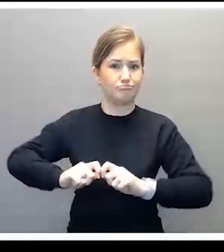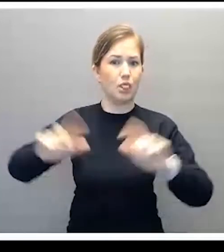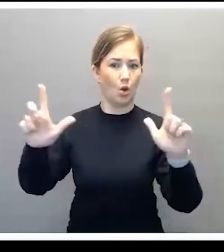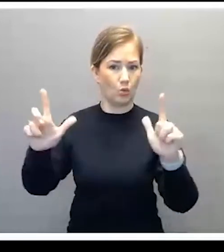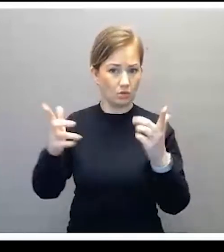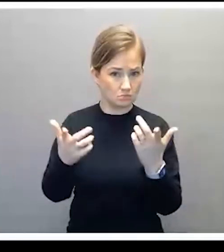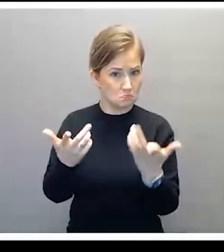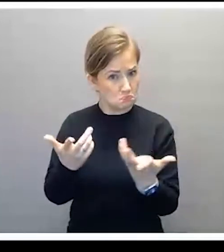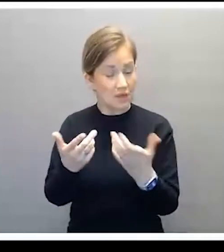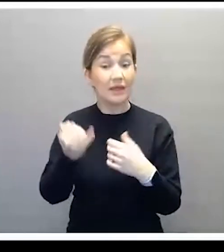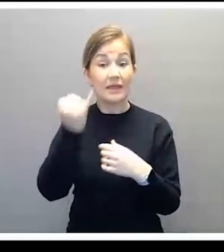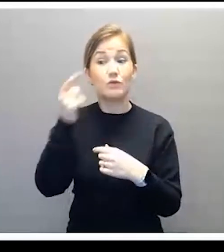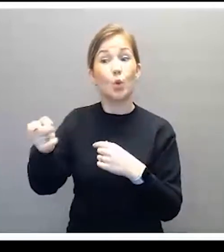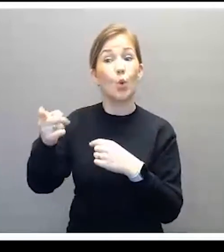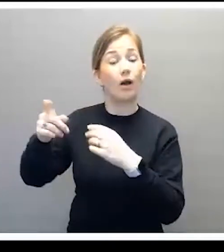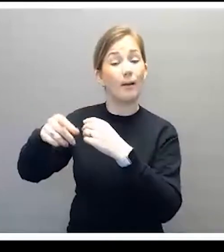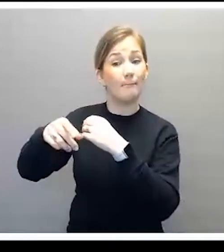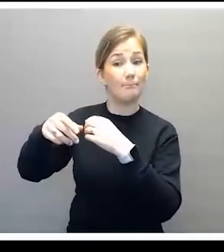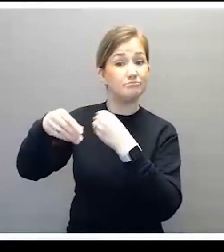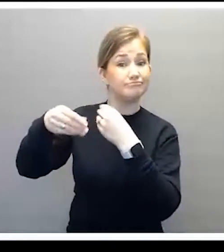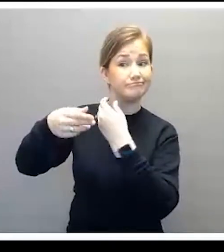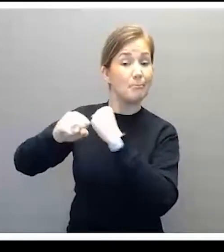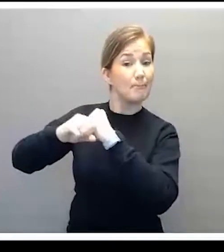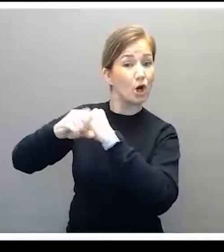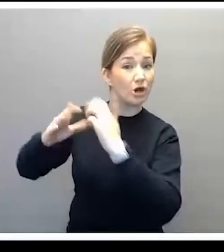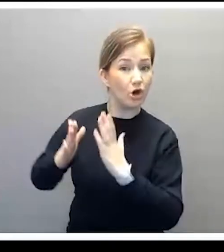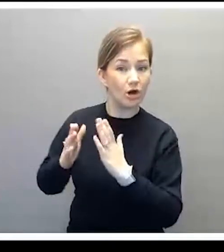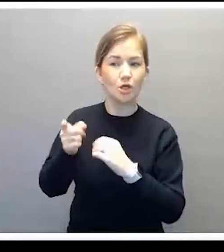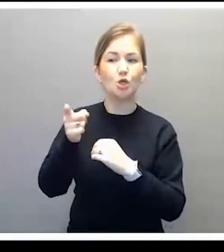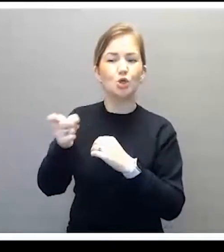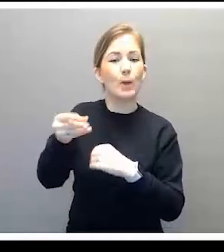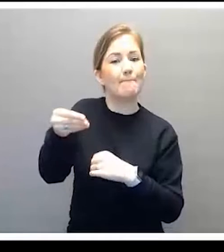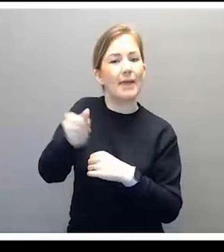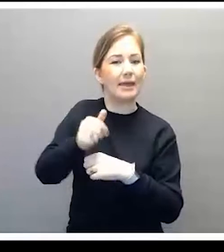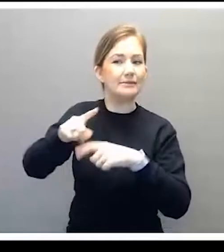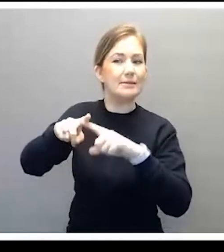If you're a marketer, you get measured on how fast your page loads.